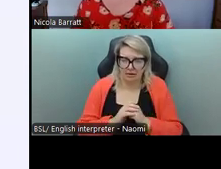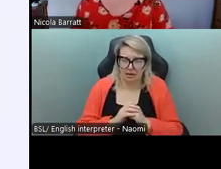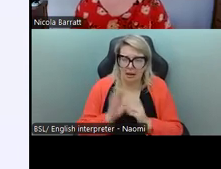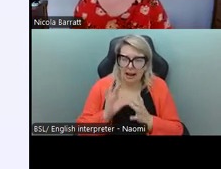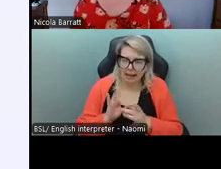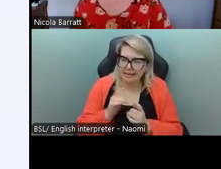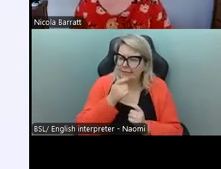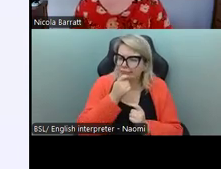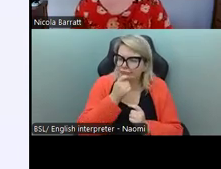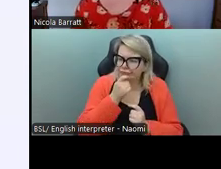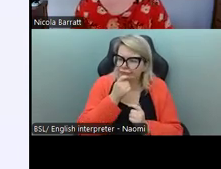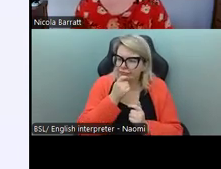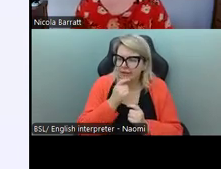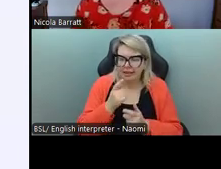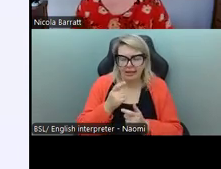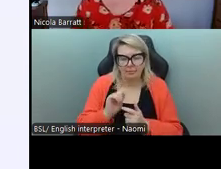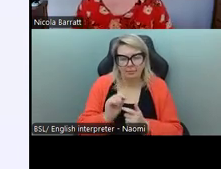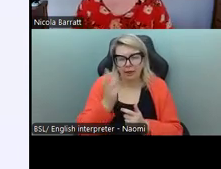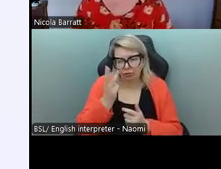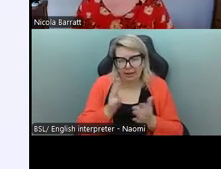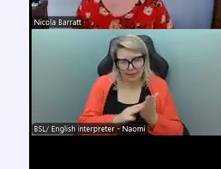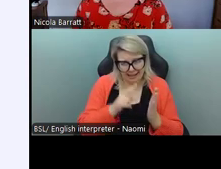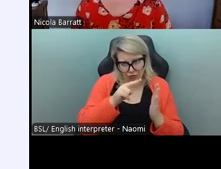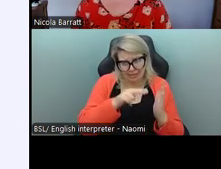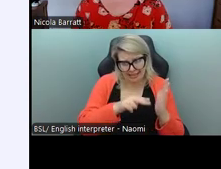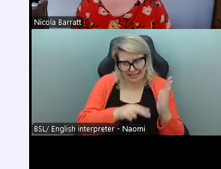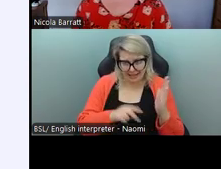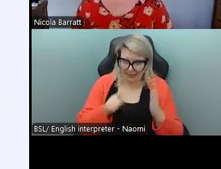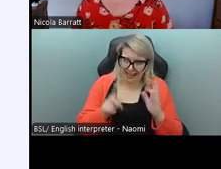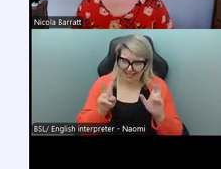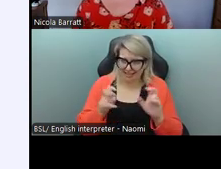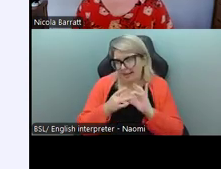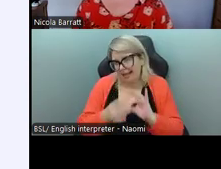"Well, if they're spending three minutes reading a post, that is a kind of engagement," so it's quite clever.